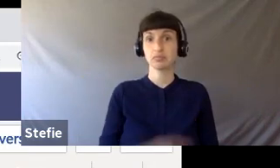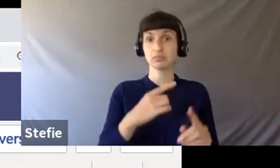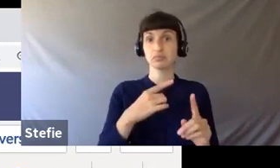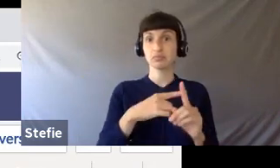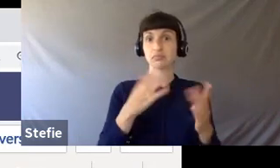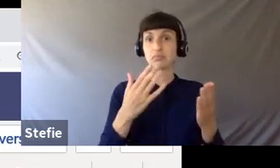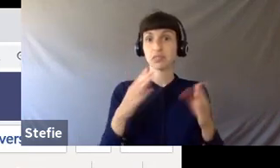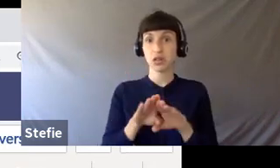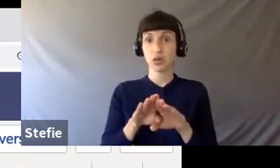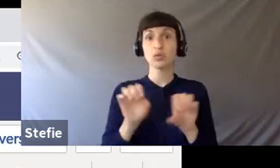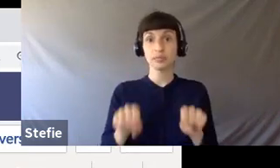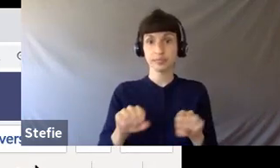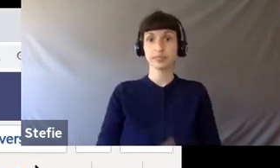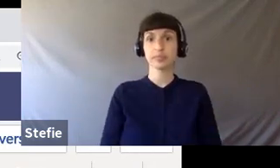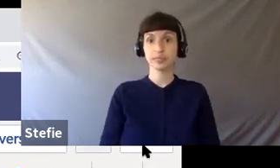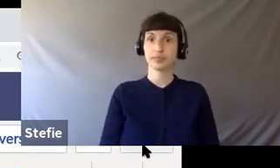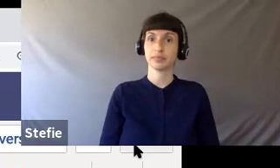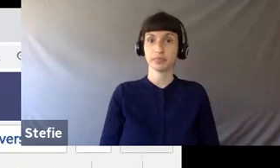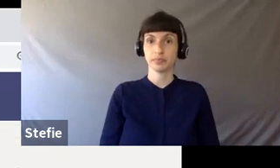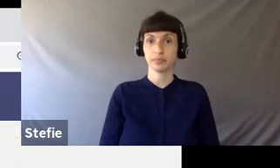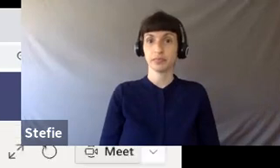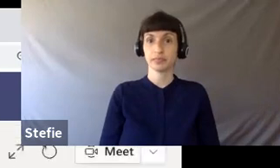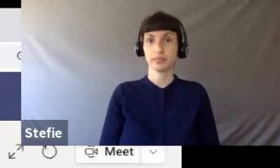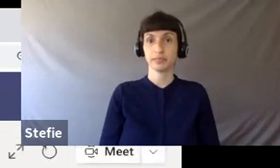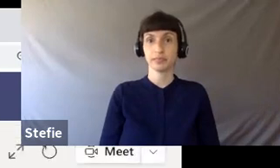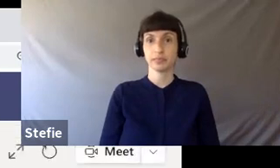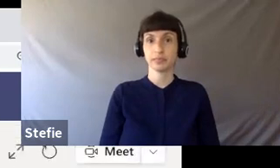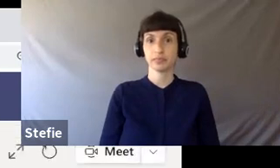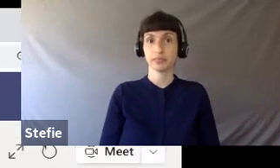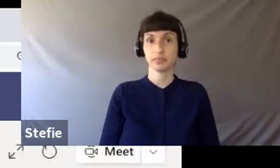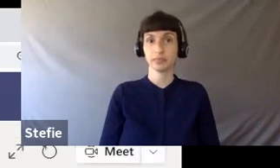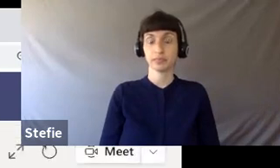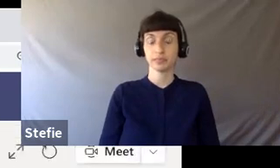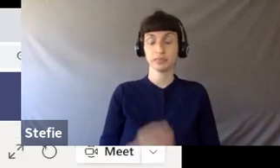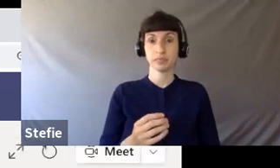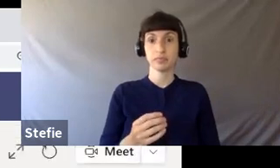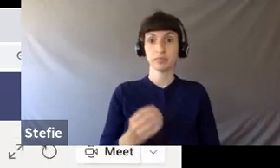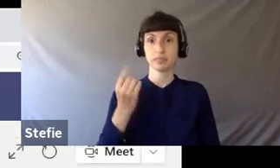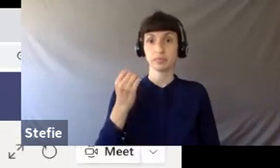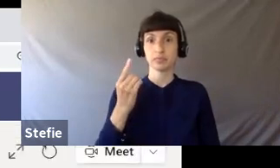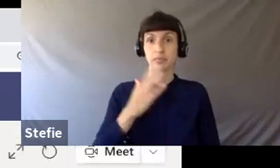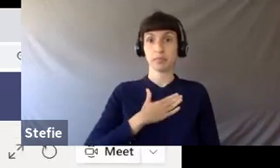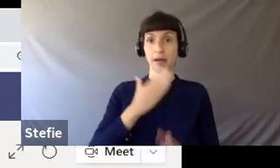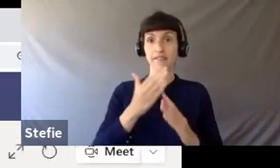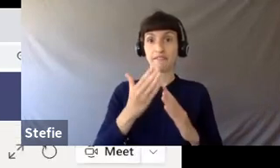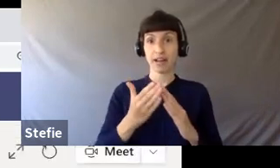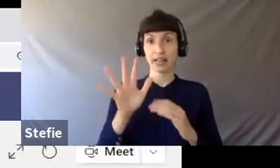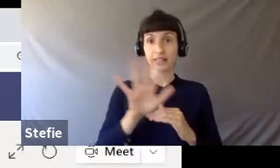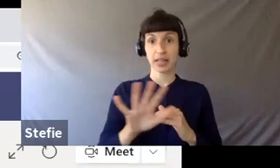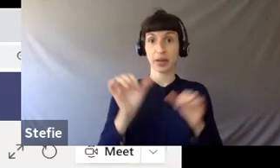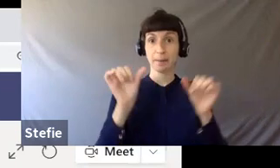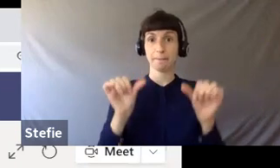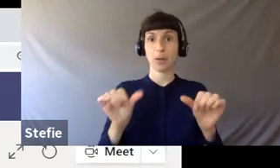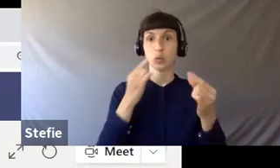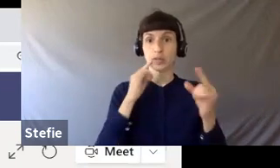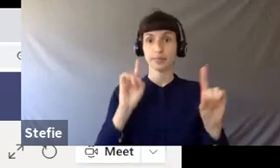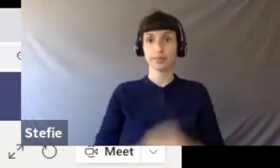And I can close it.